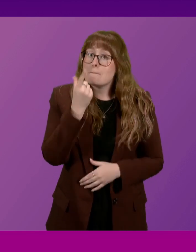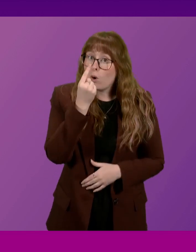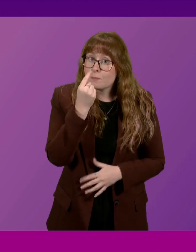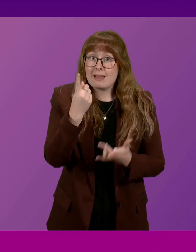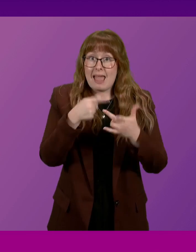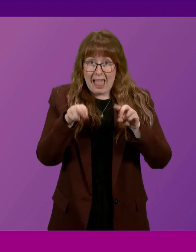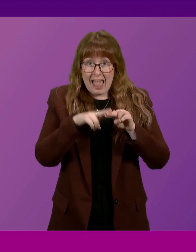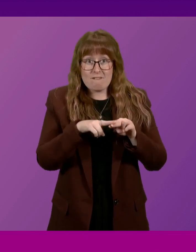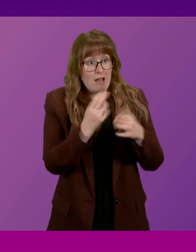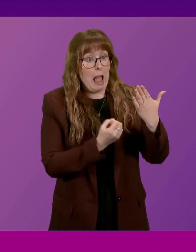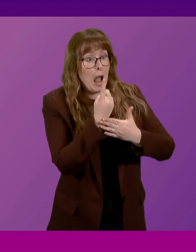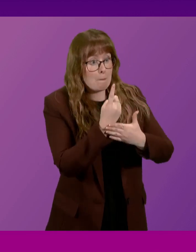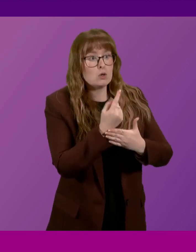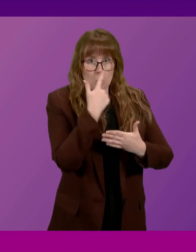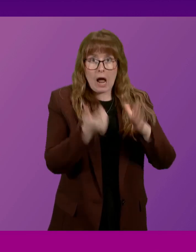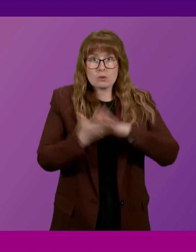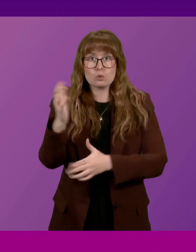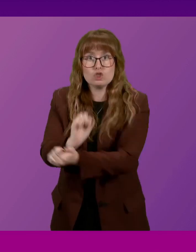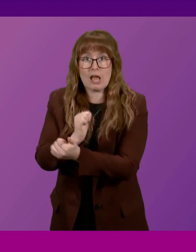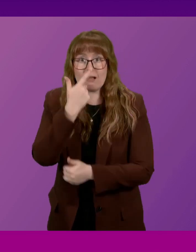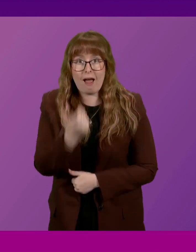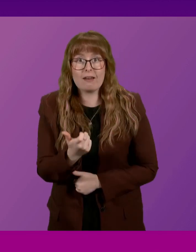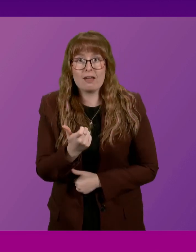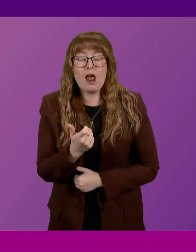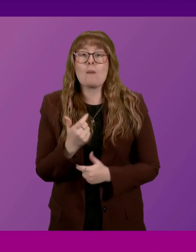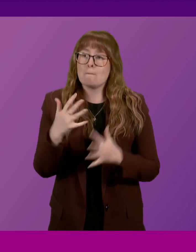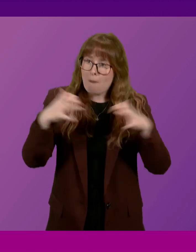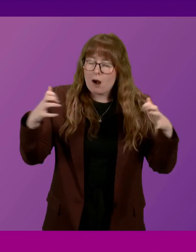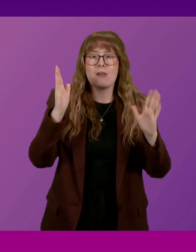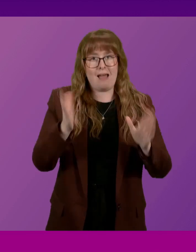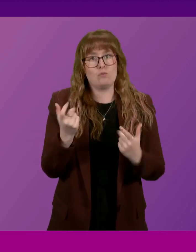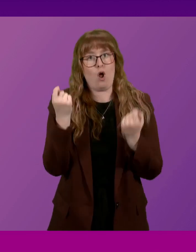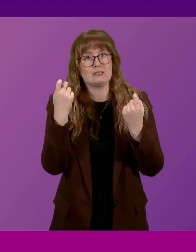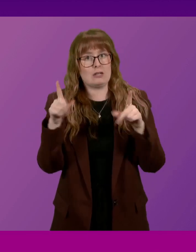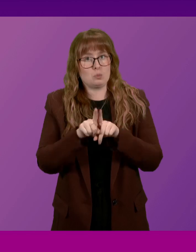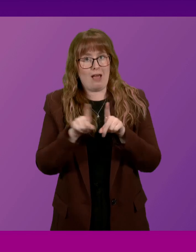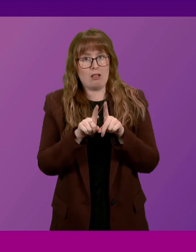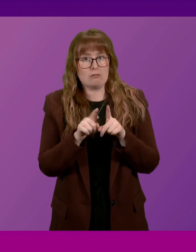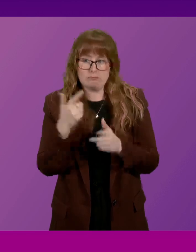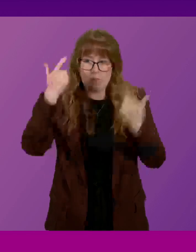imprisonment can be imposed. Parliament should properly understand the requirements of the law.